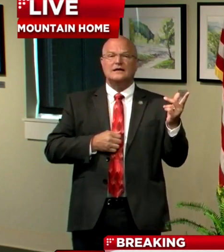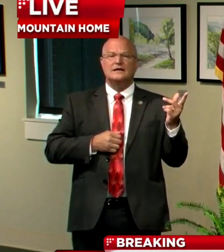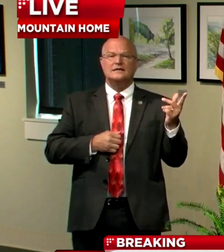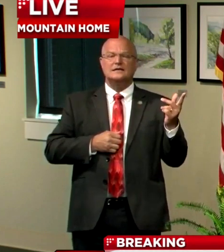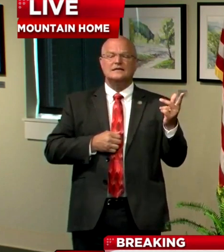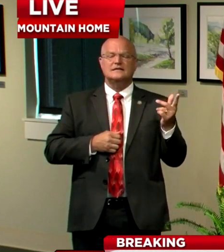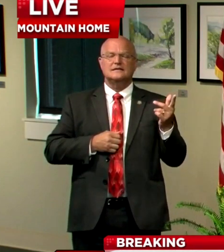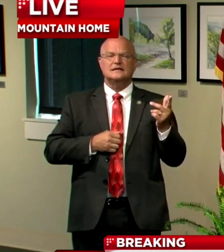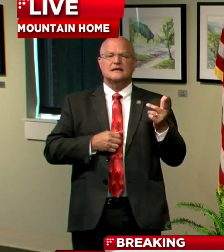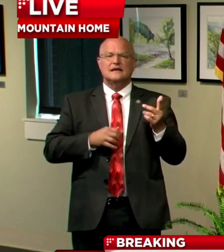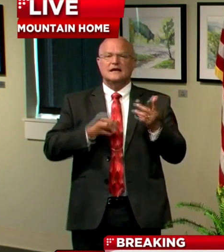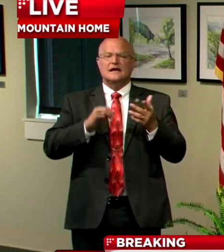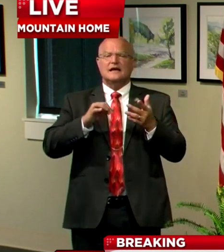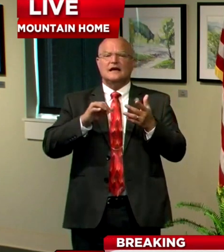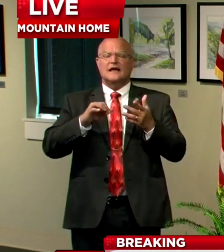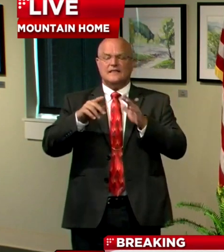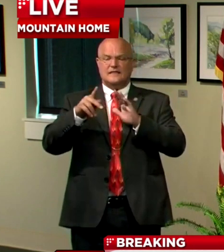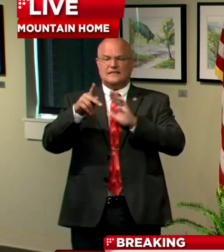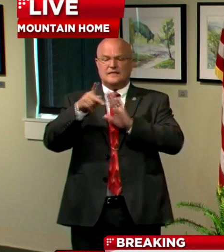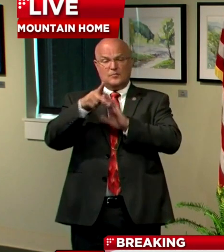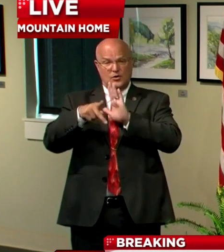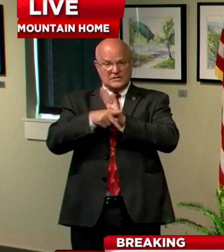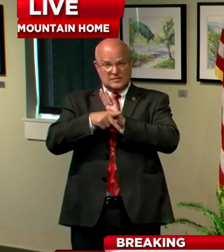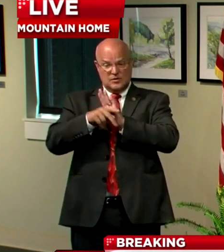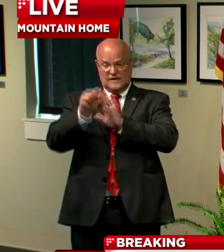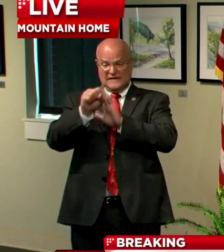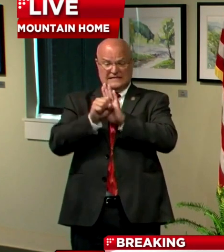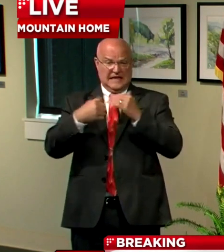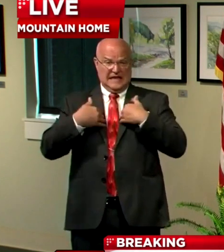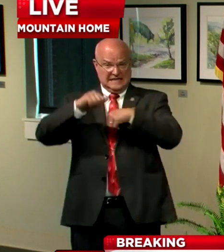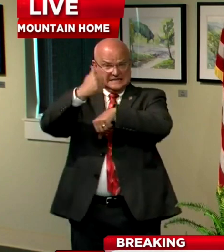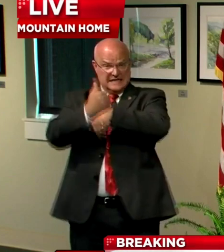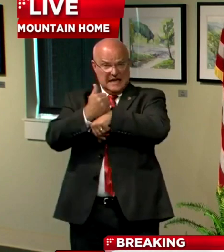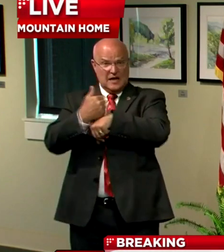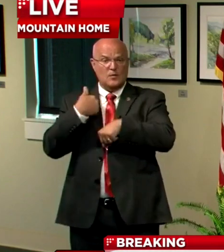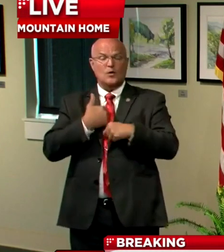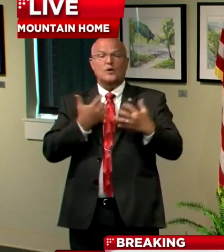STATEWIDE SHUTDOWN AND LOOK AT THE LOCAL BASES WERE EACH SCHOOL DISTRICT CAN MAKE THEIR